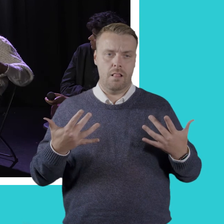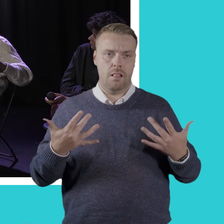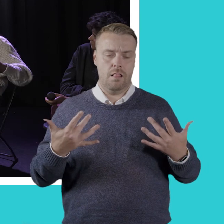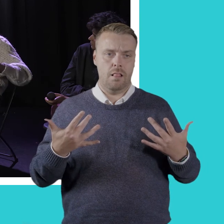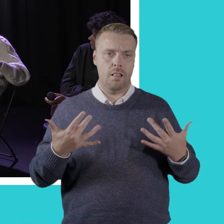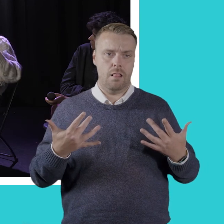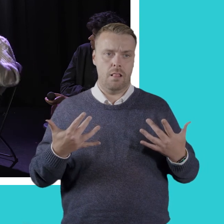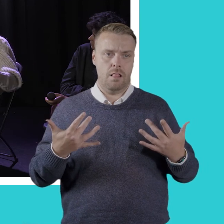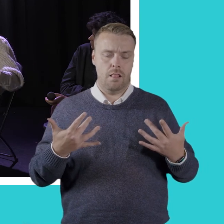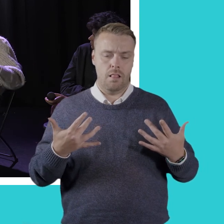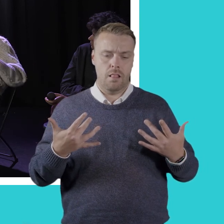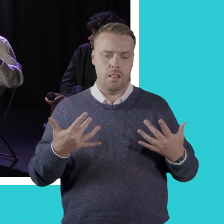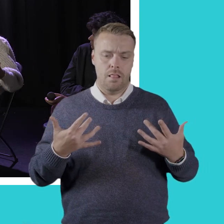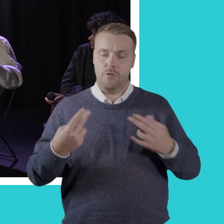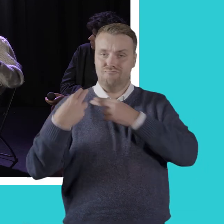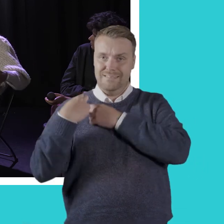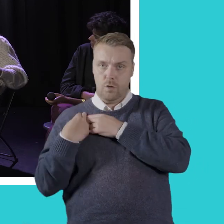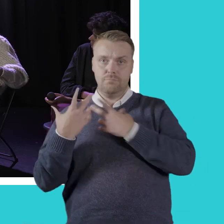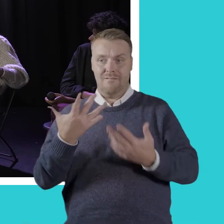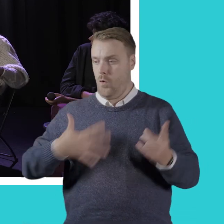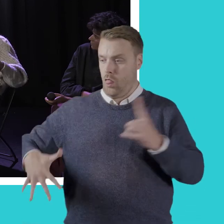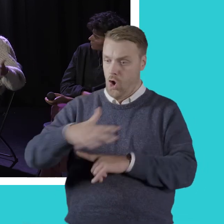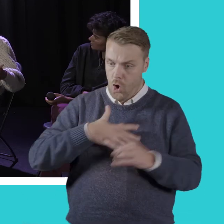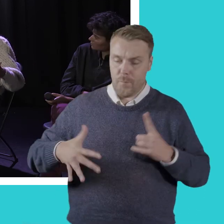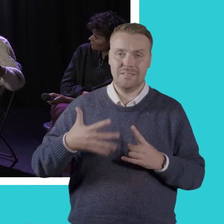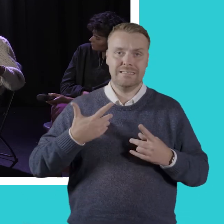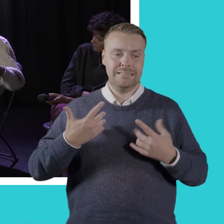for not just the career I have now but also a lot of the connections that I have since and so